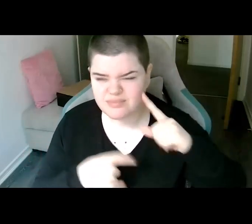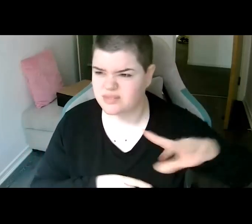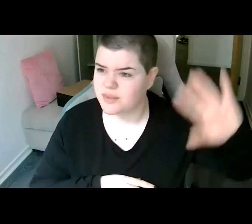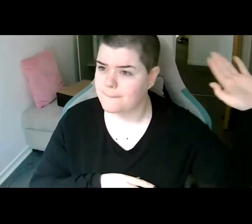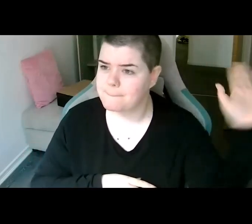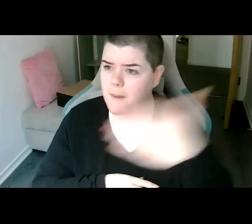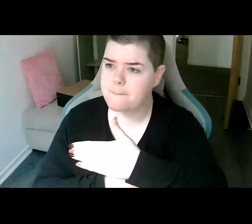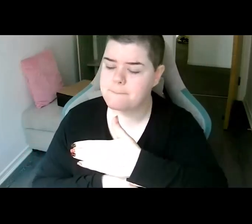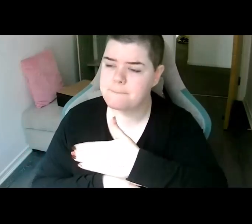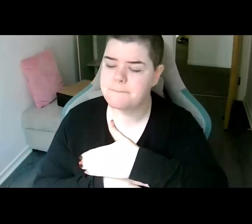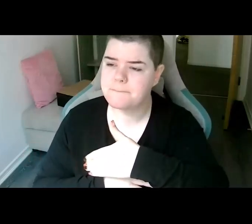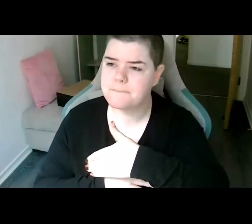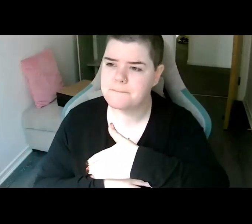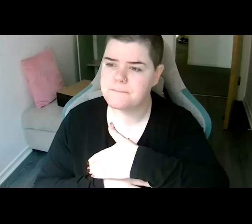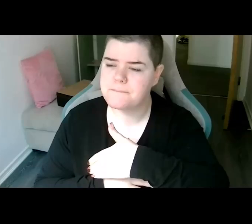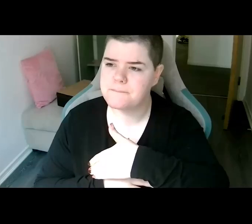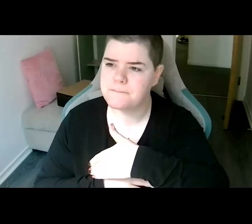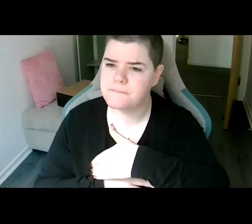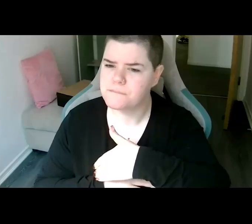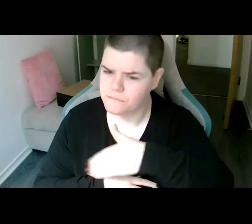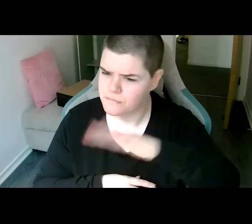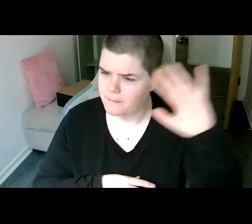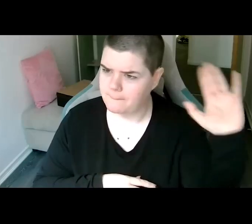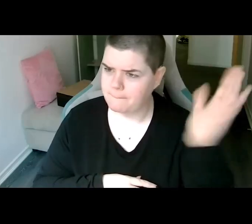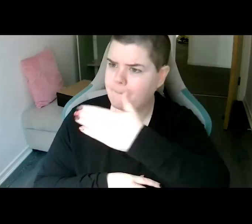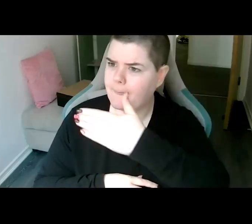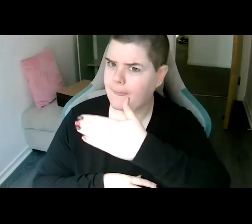And the midwife, not knowing what to do, slapped her across the face.